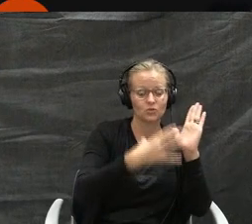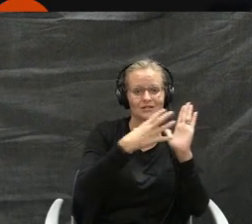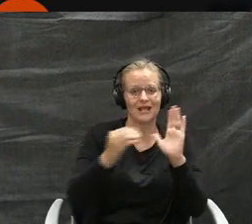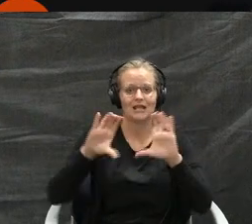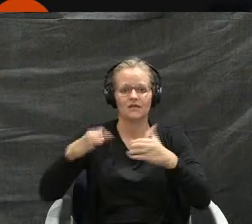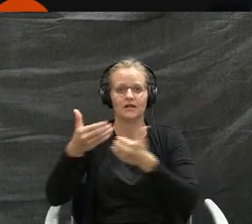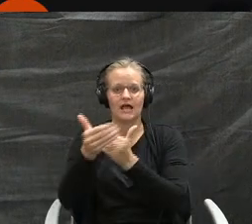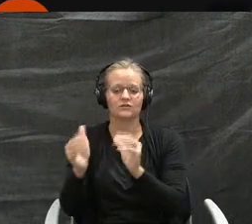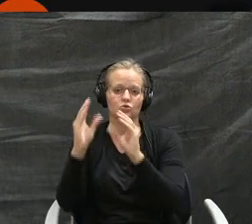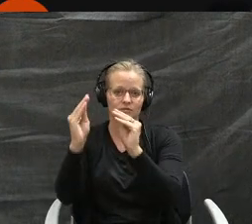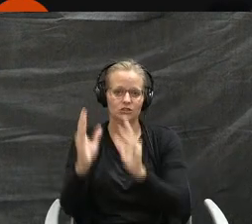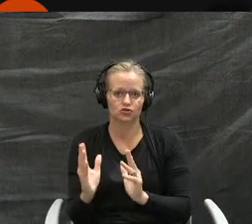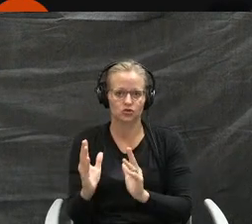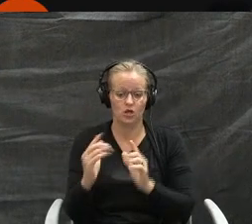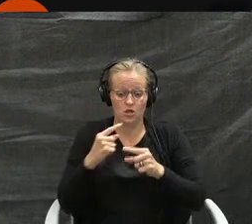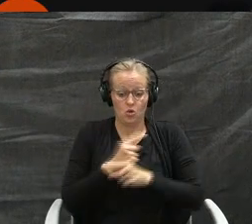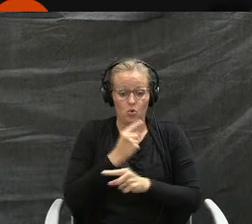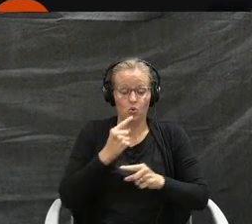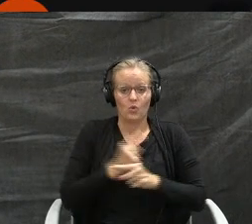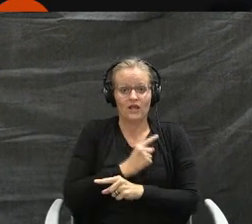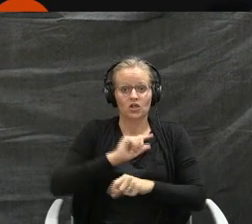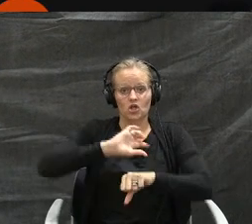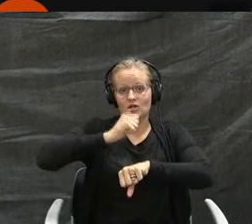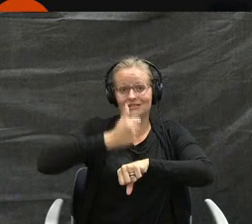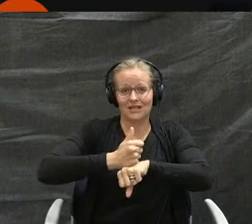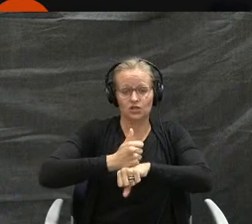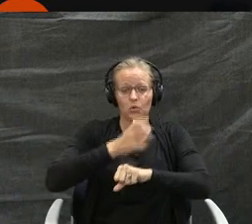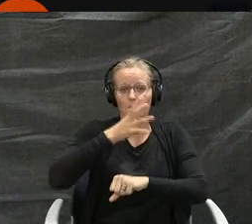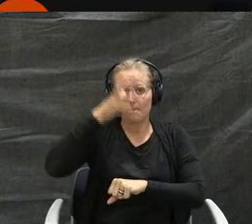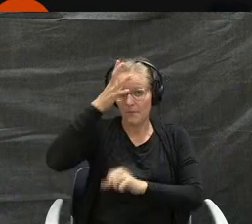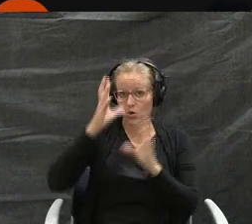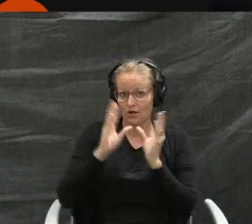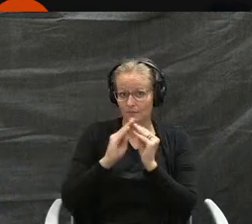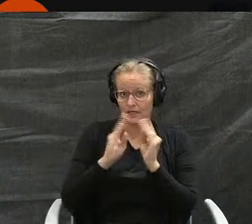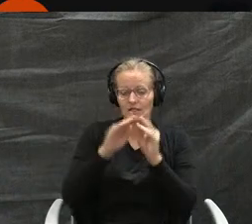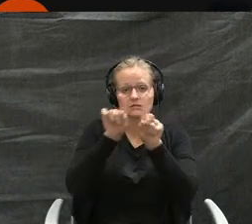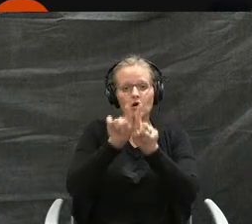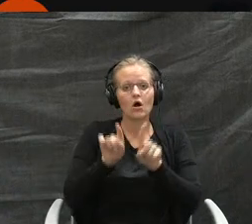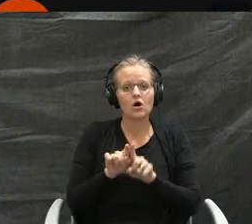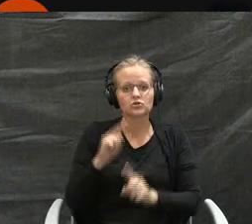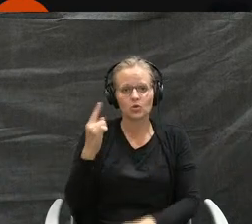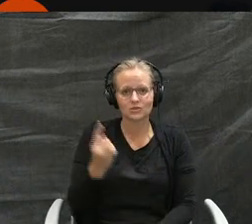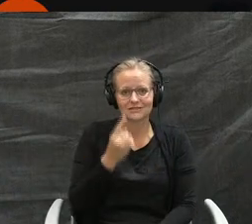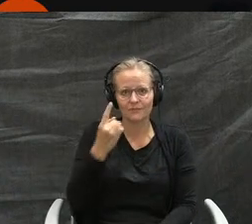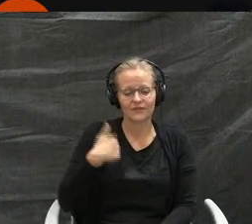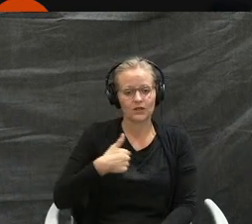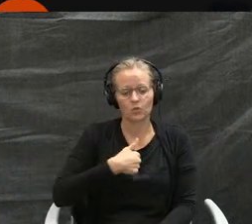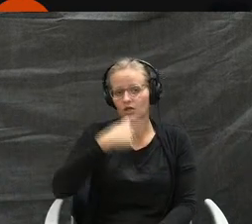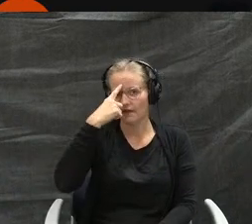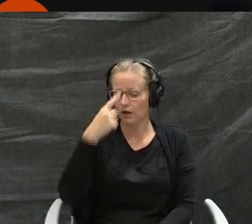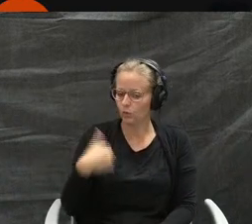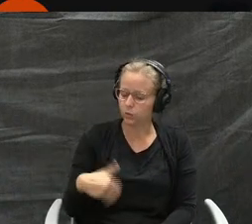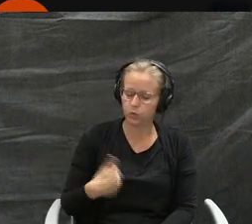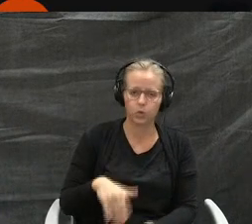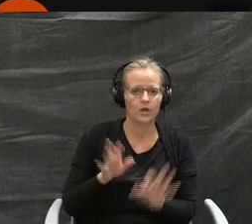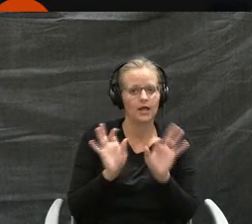Regular scheduled parent meetings are also something that we thought and felt are super important to keep parents